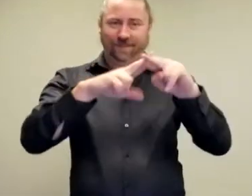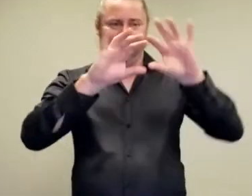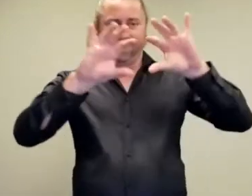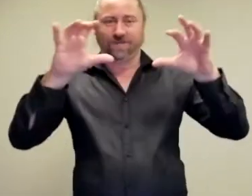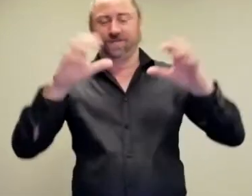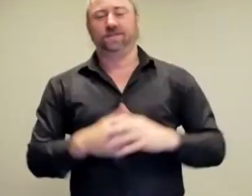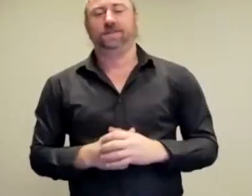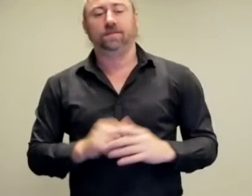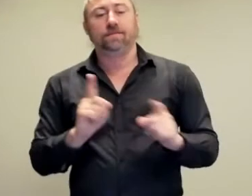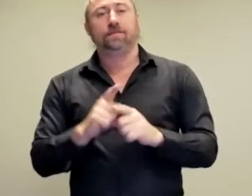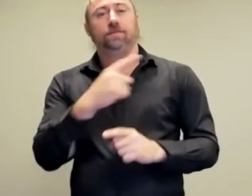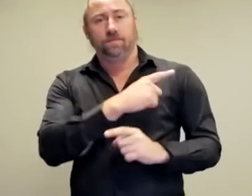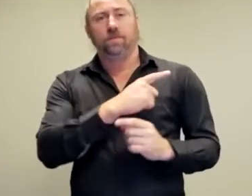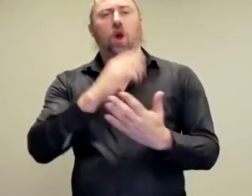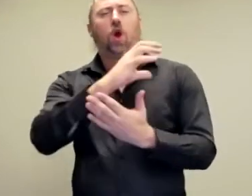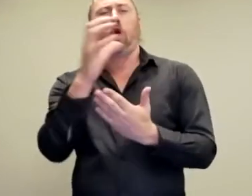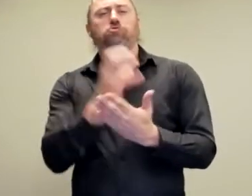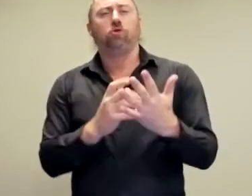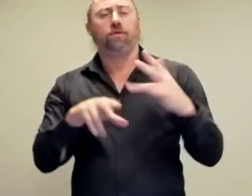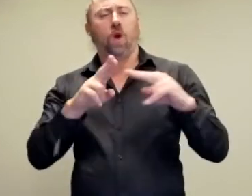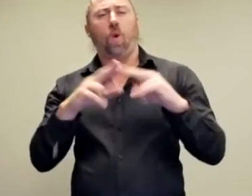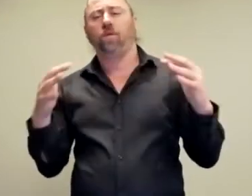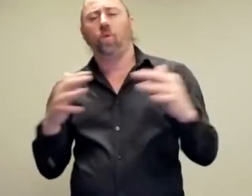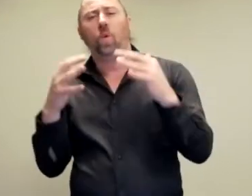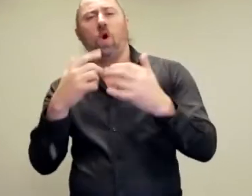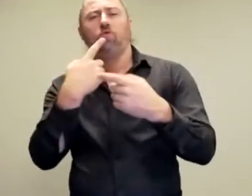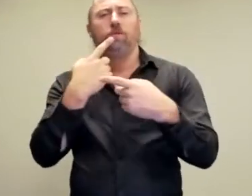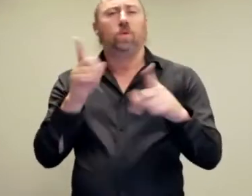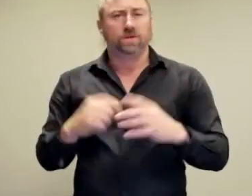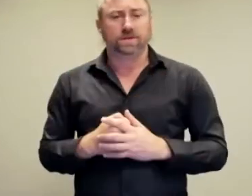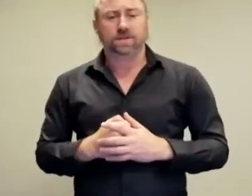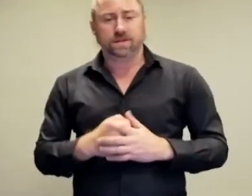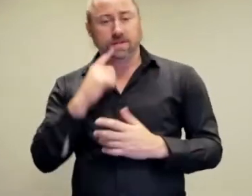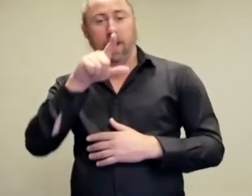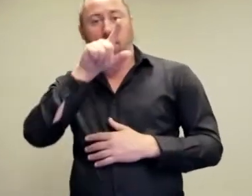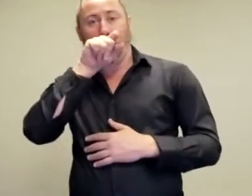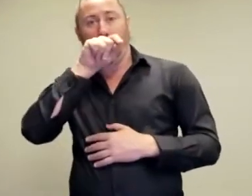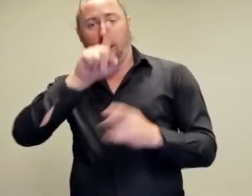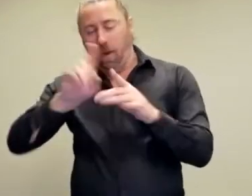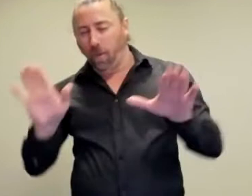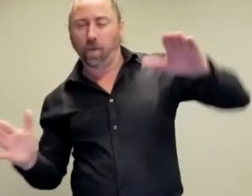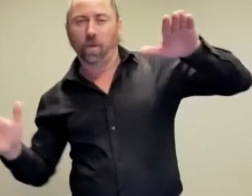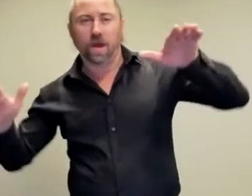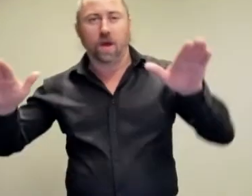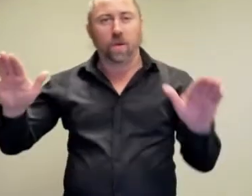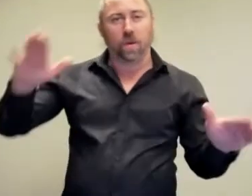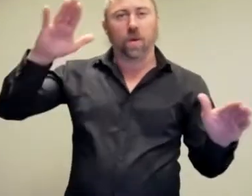Similarly in Choreography of war reportage, the aerodynamic form of the birds is similar to the fighter jet.